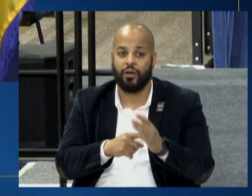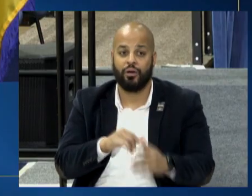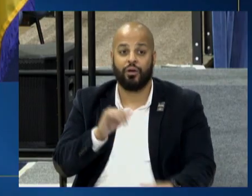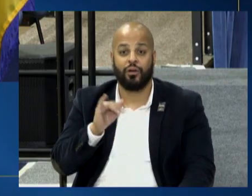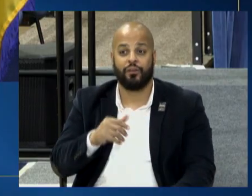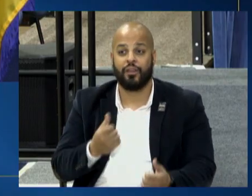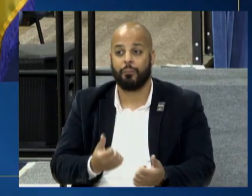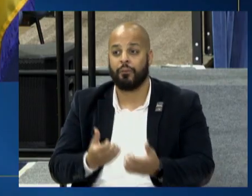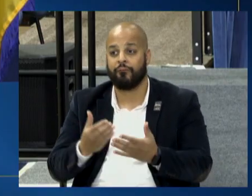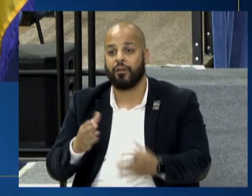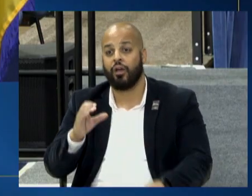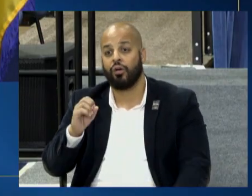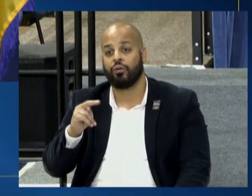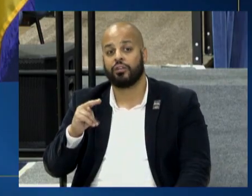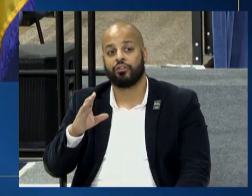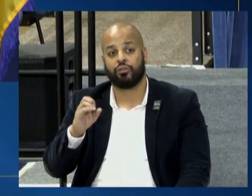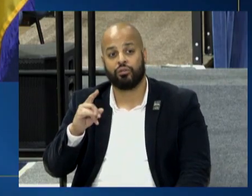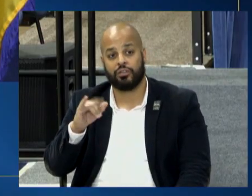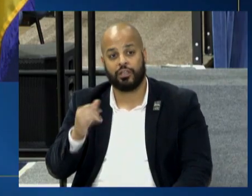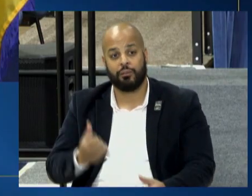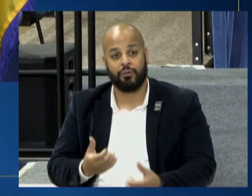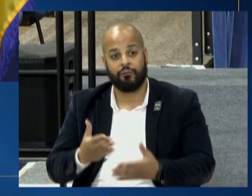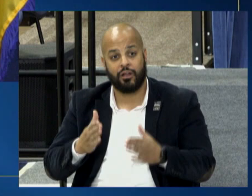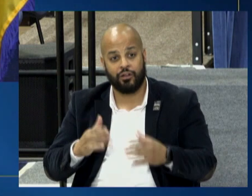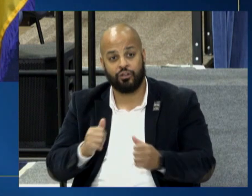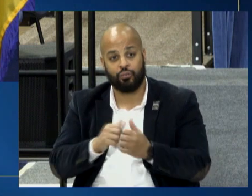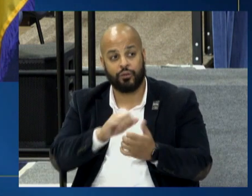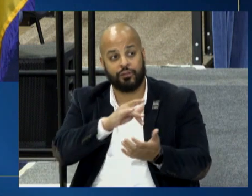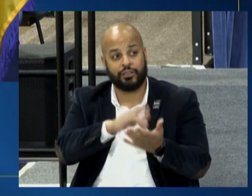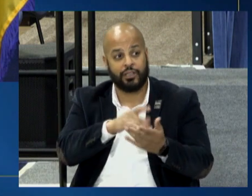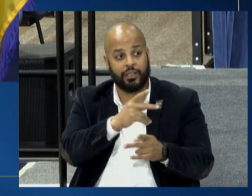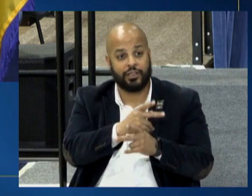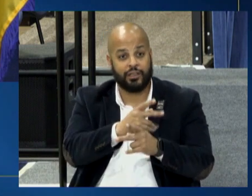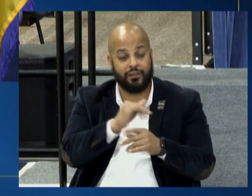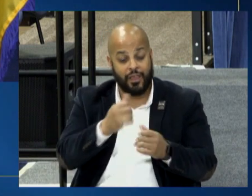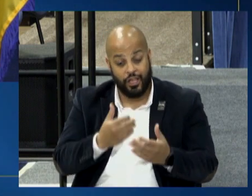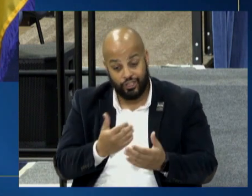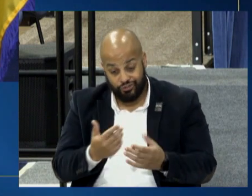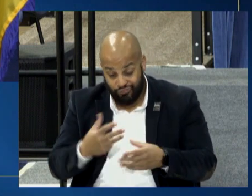offer coordinated patient-centered care which includes navigation and support. Last year,